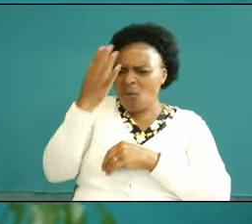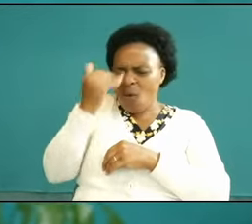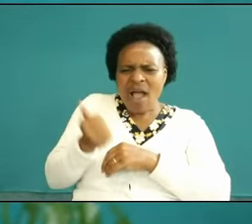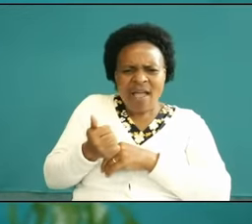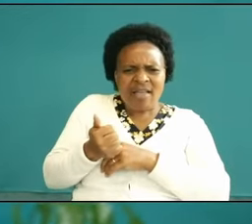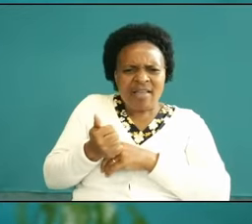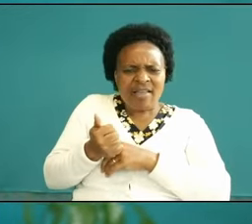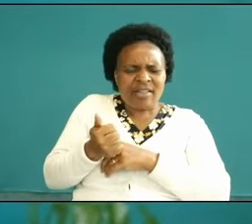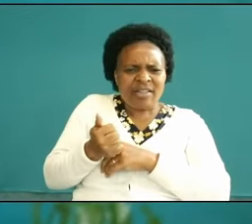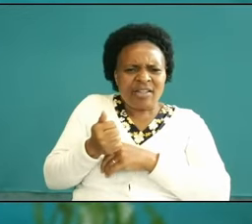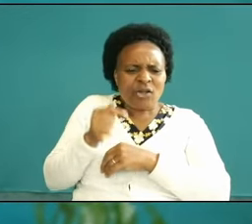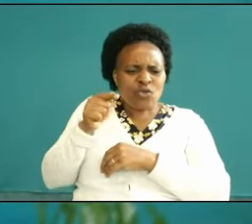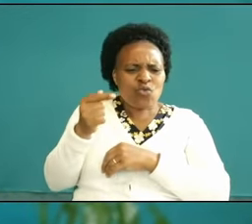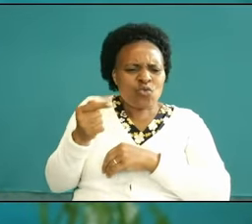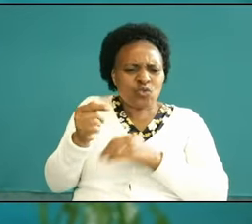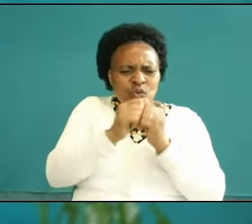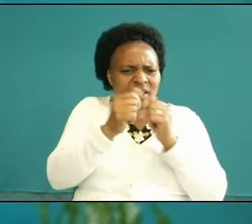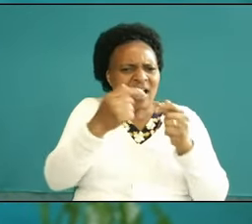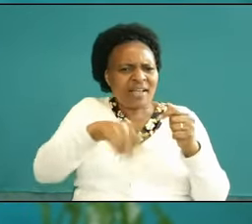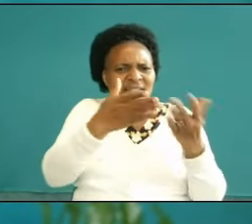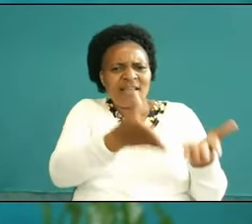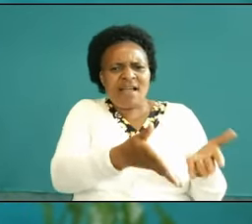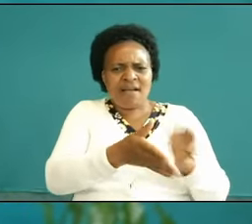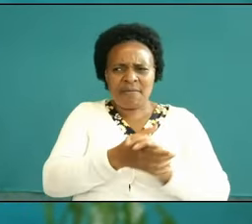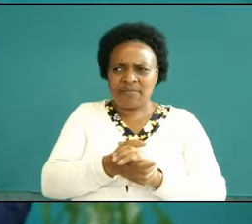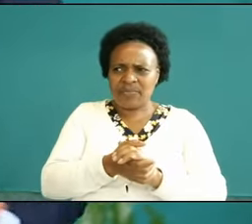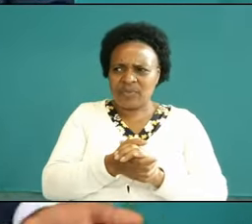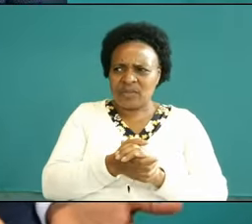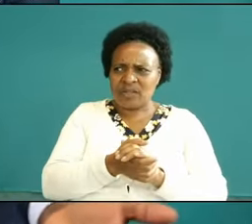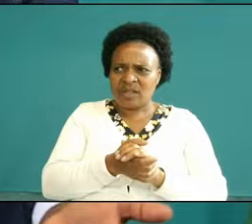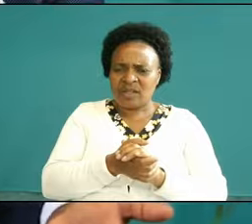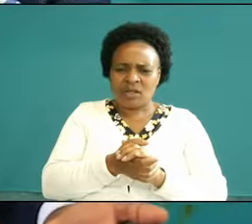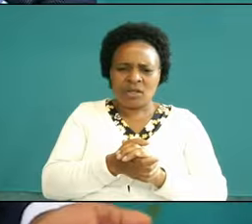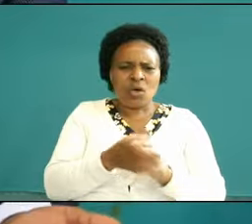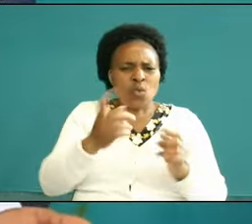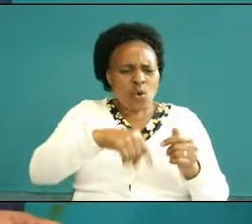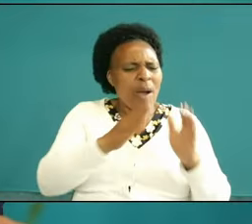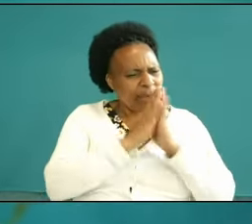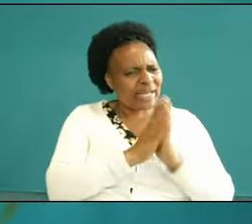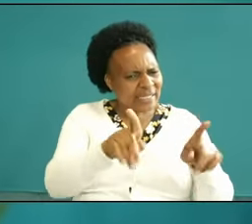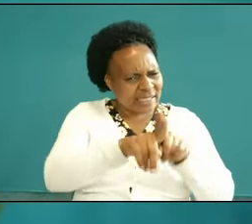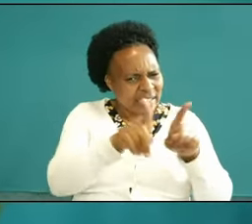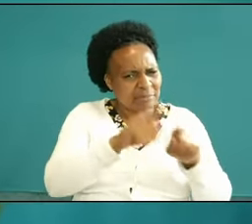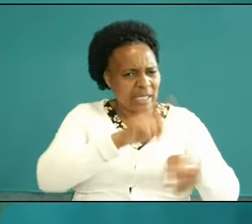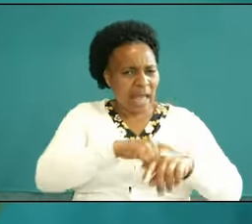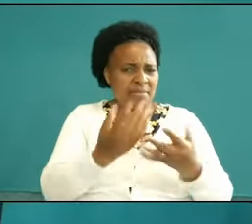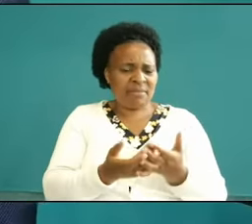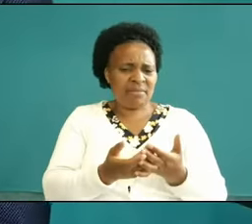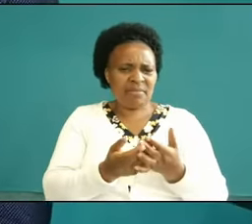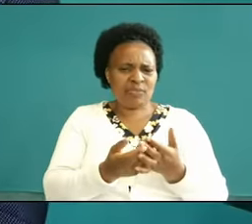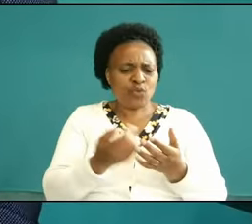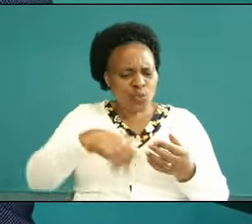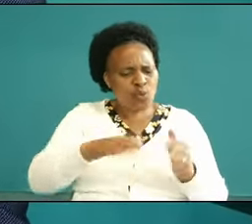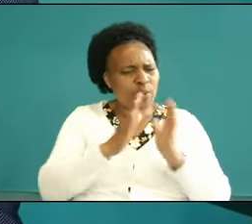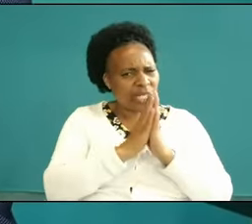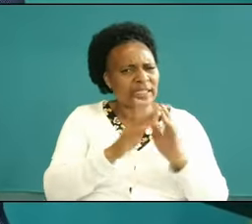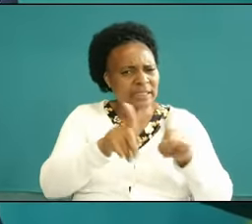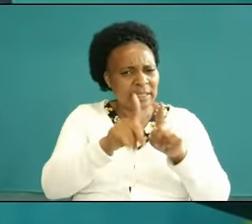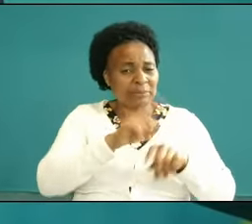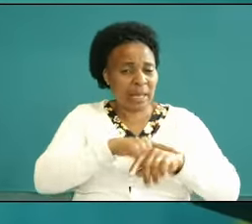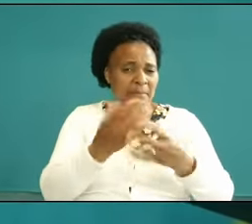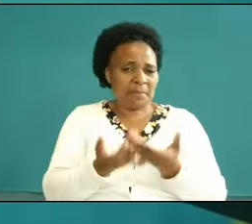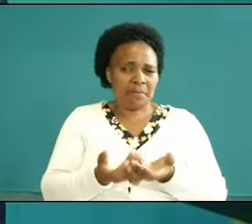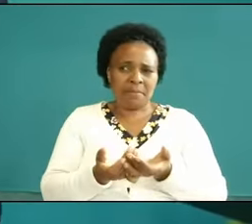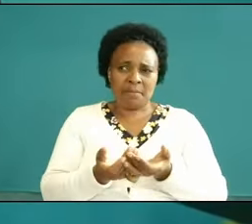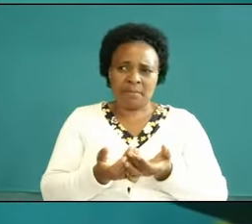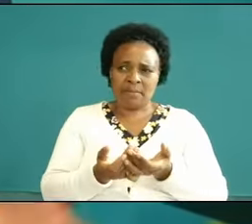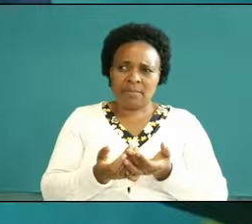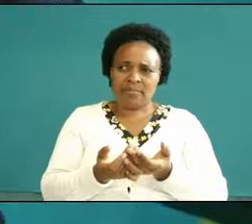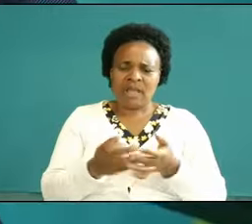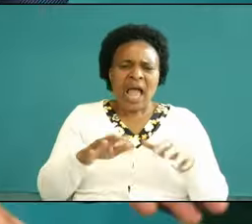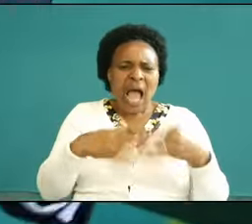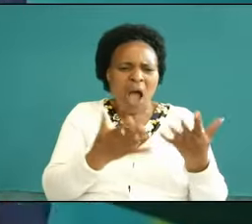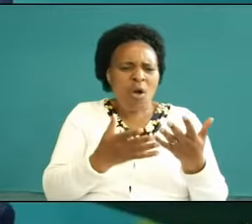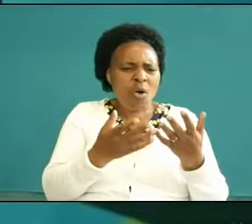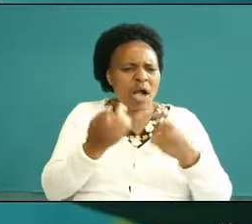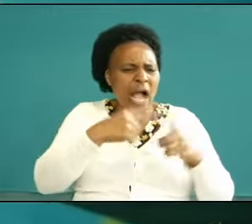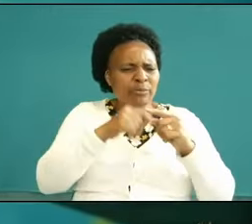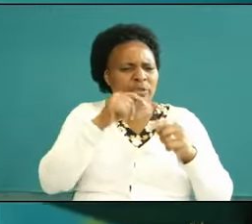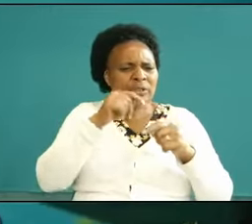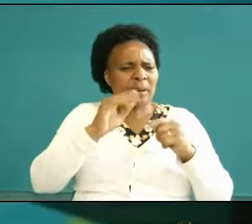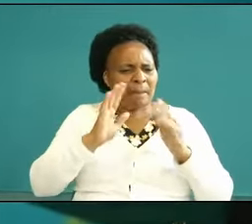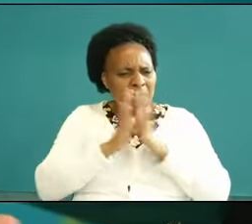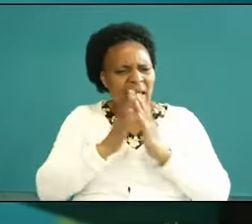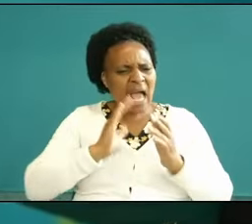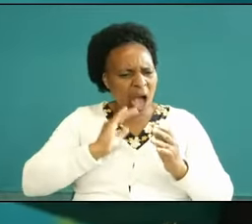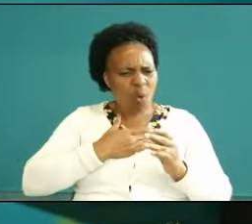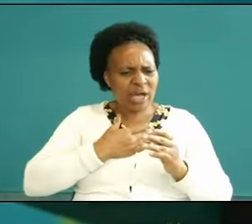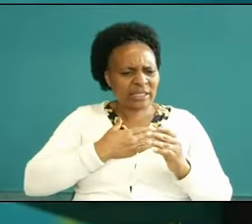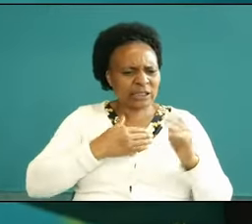able we were praying we were praying how come that our prayer did not move the demon Jesus